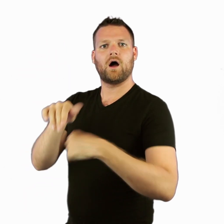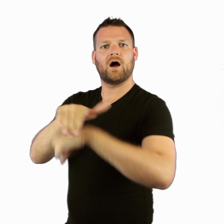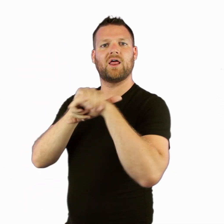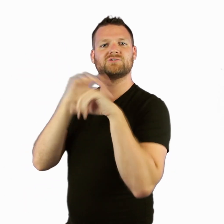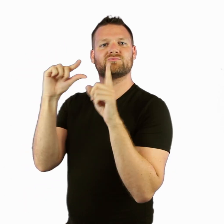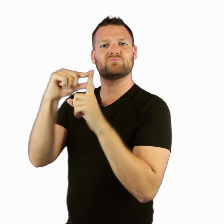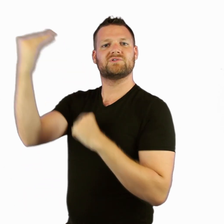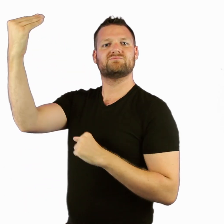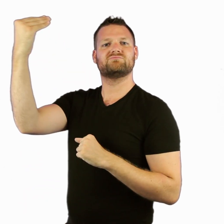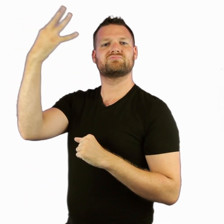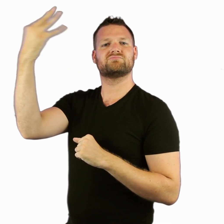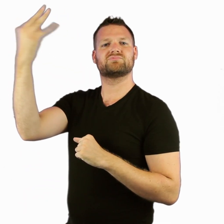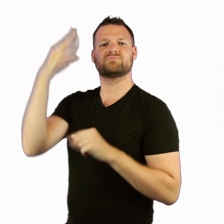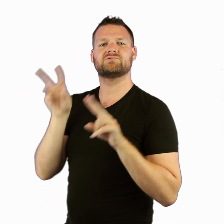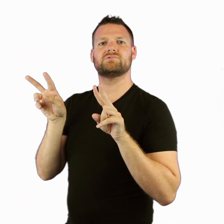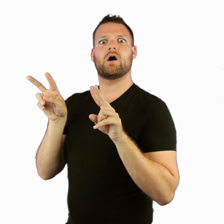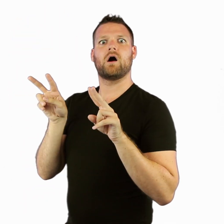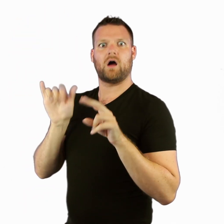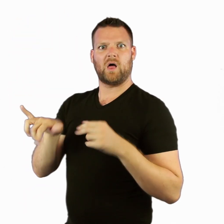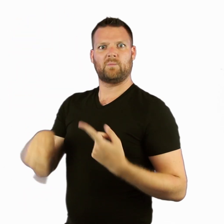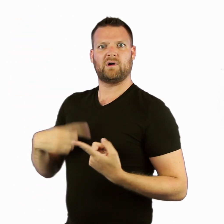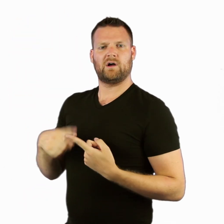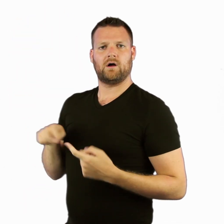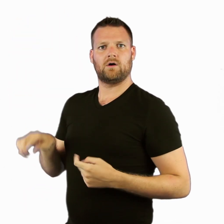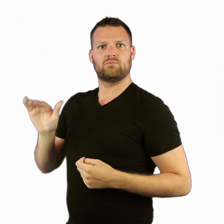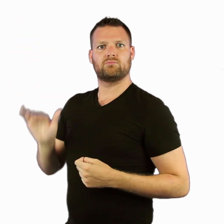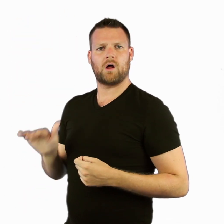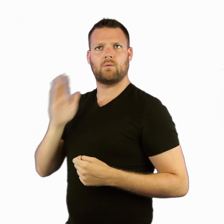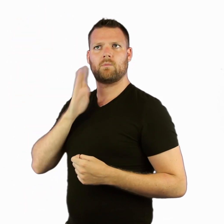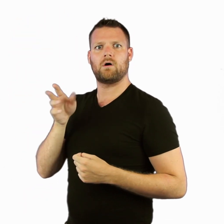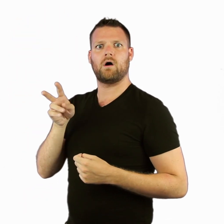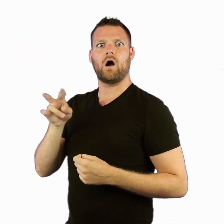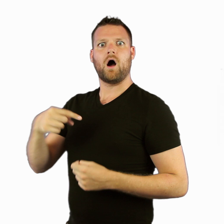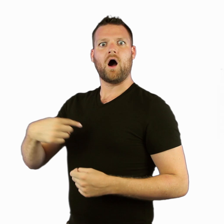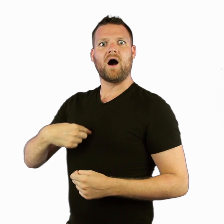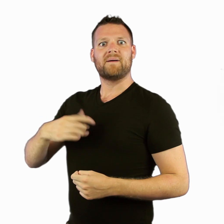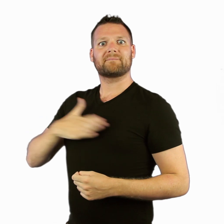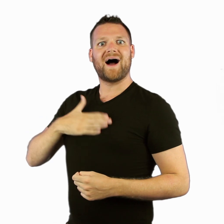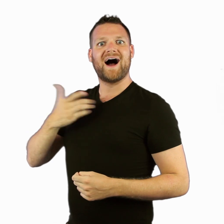This is when the child has their turn to sign the song on their own, recalling the song